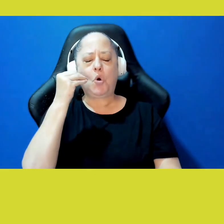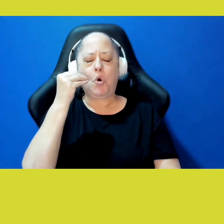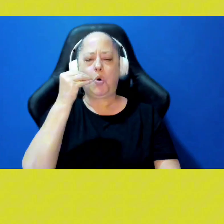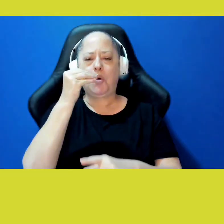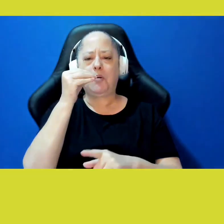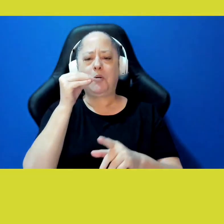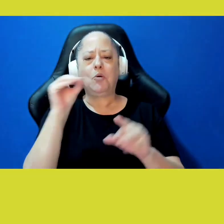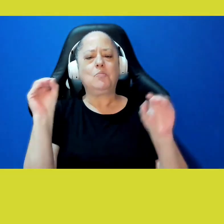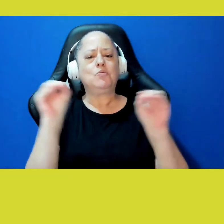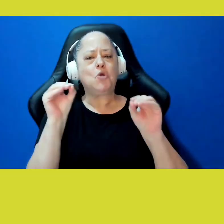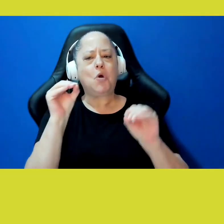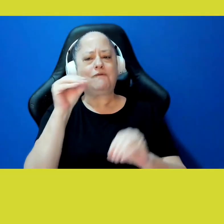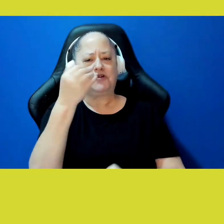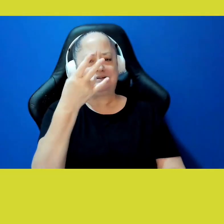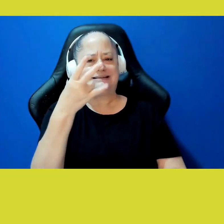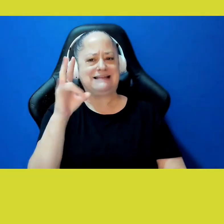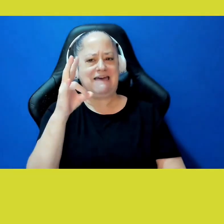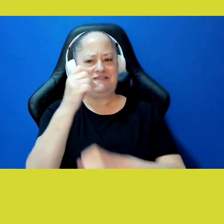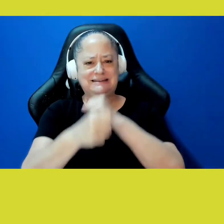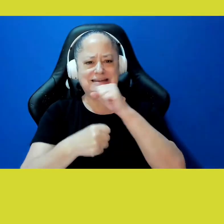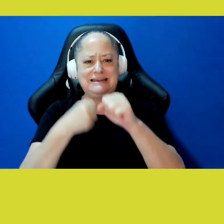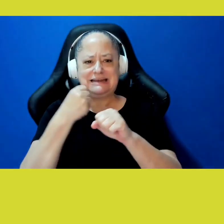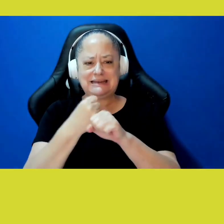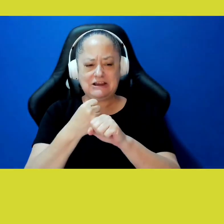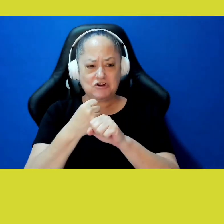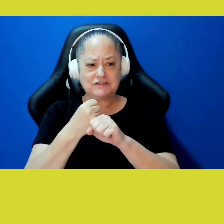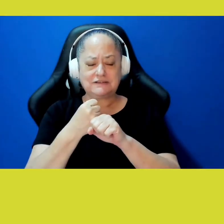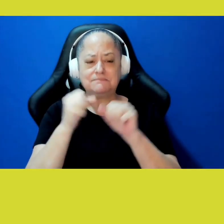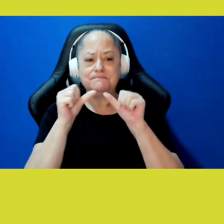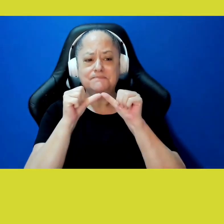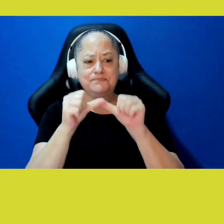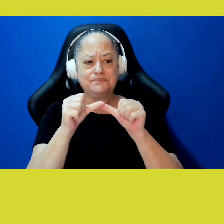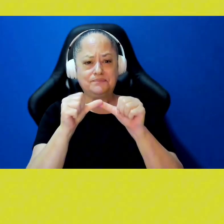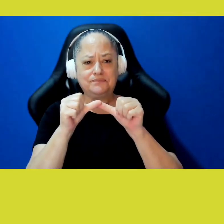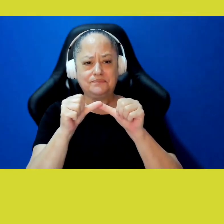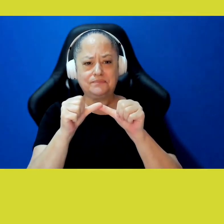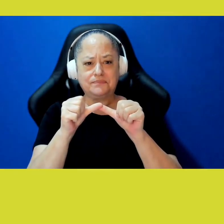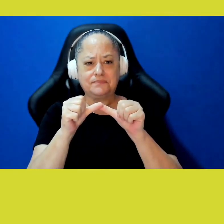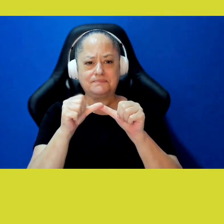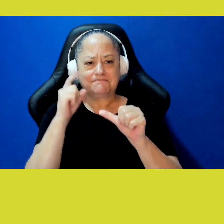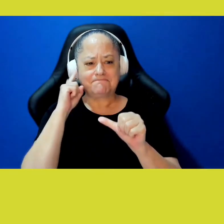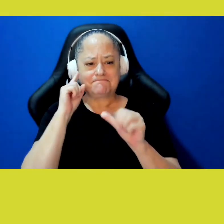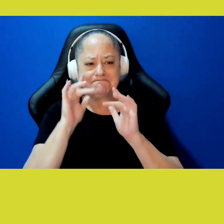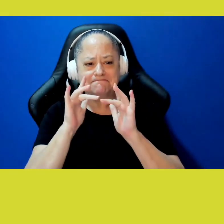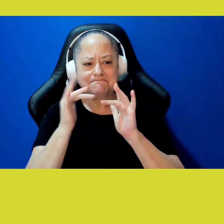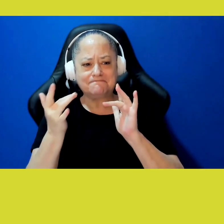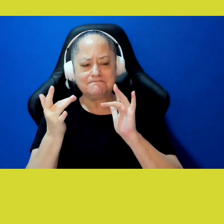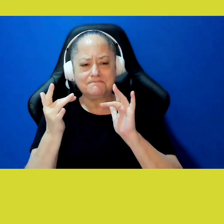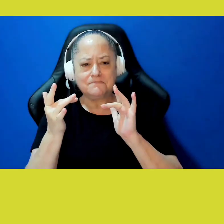and I was unhoused for 17 consecutive years and I'm a woman in long term recovery that gave me the choice